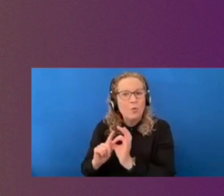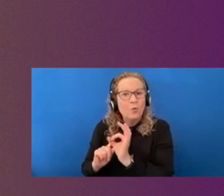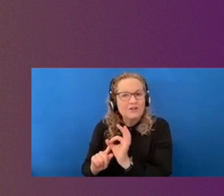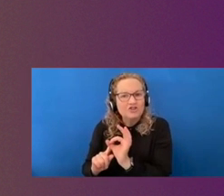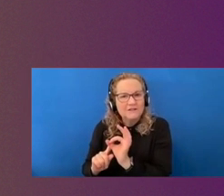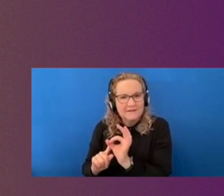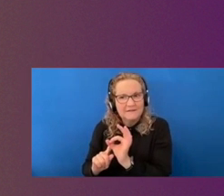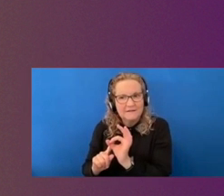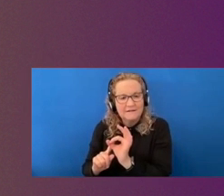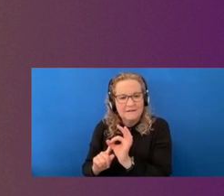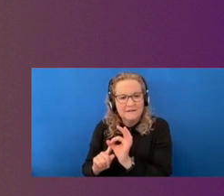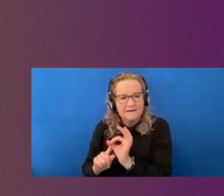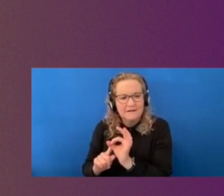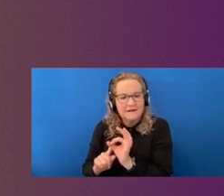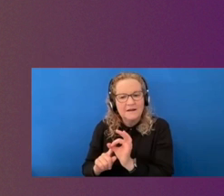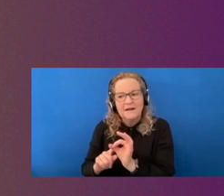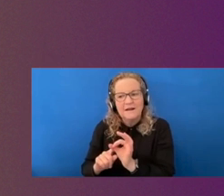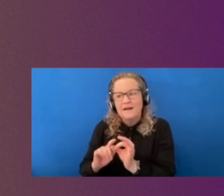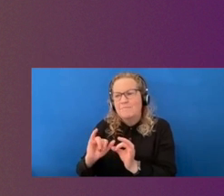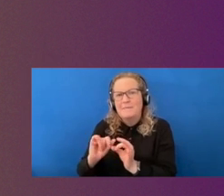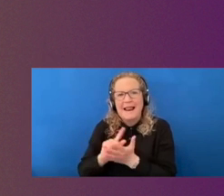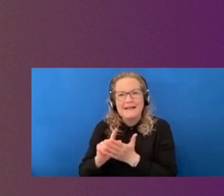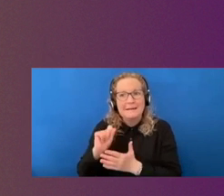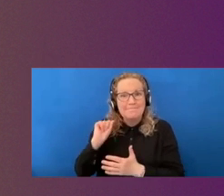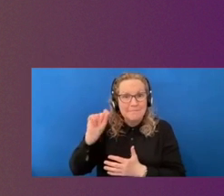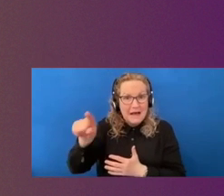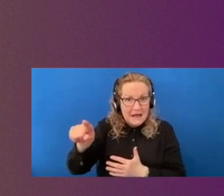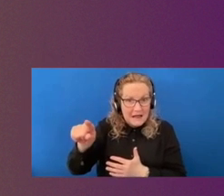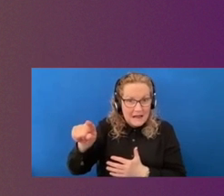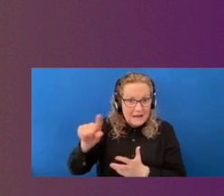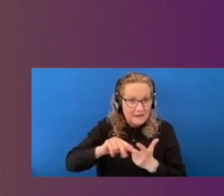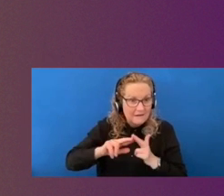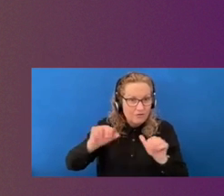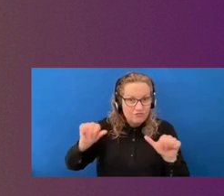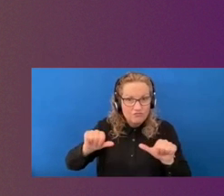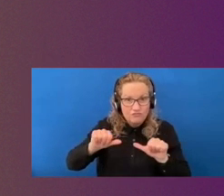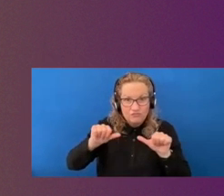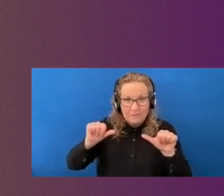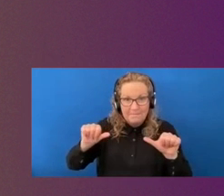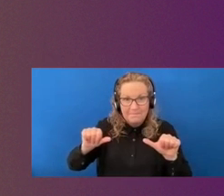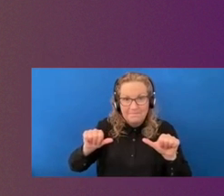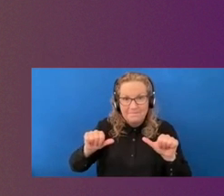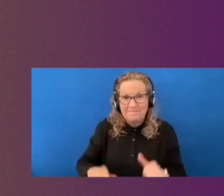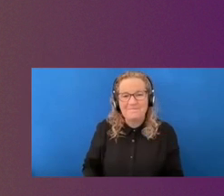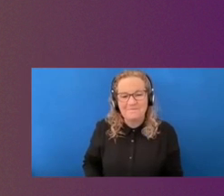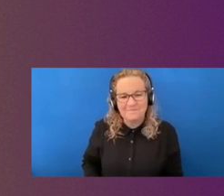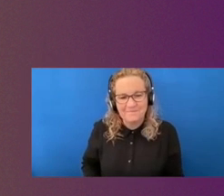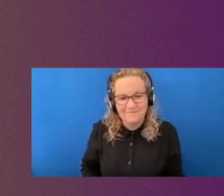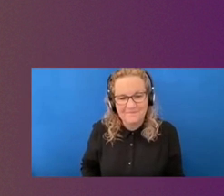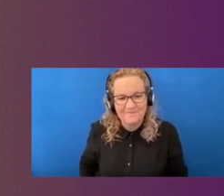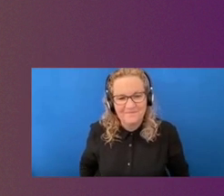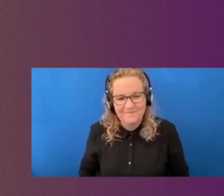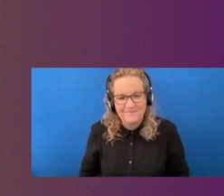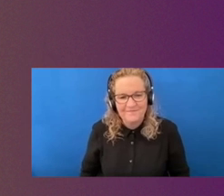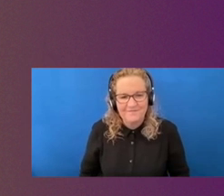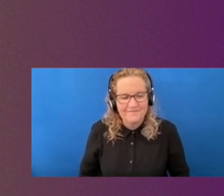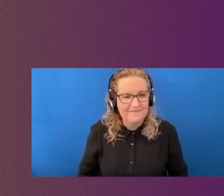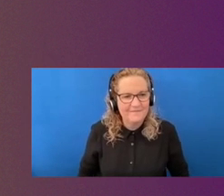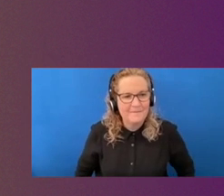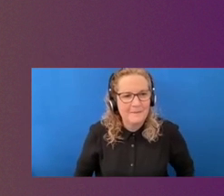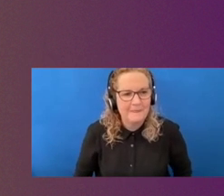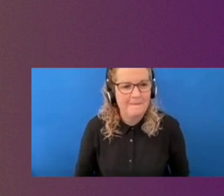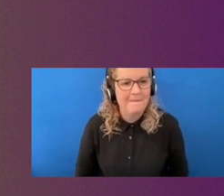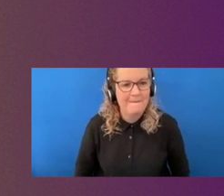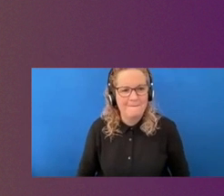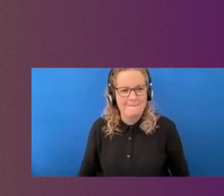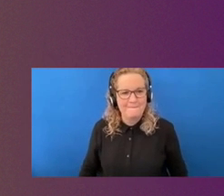an email after the panel if that works for the people who have asked those questions